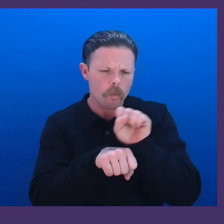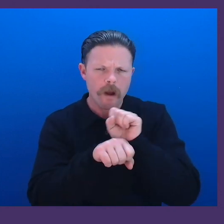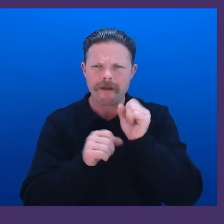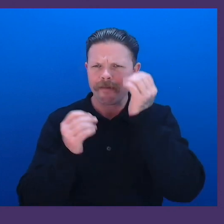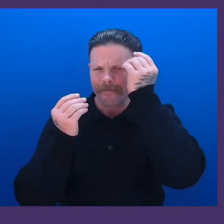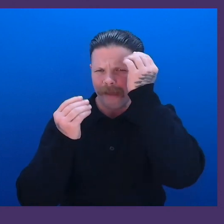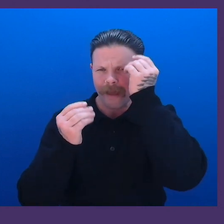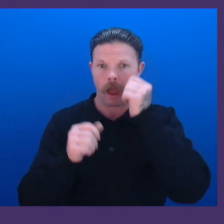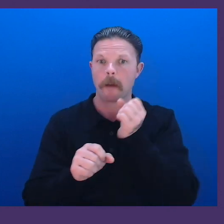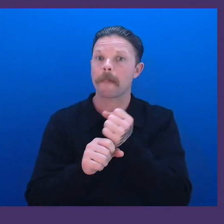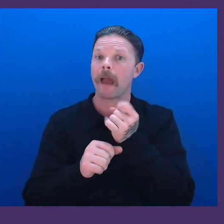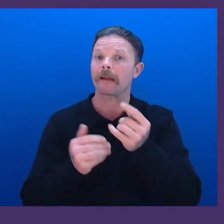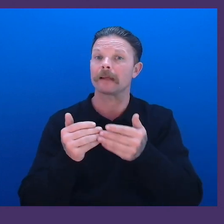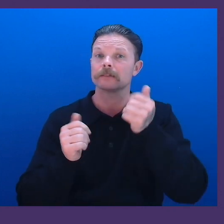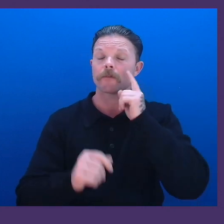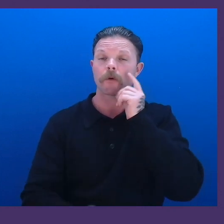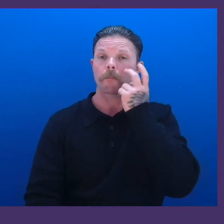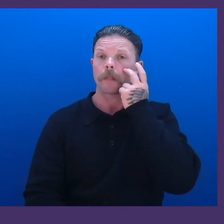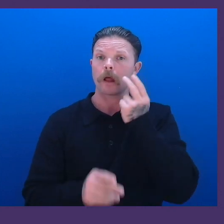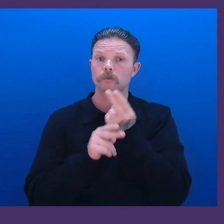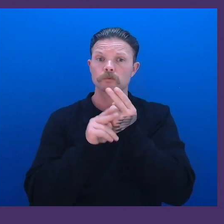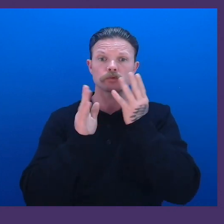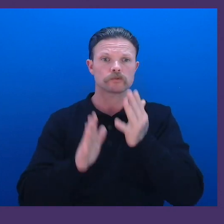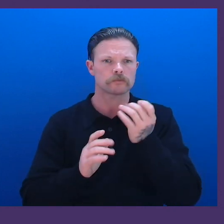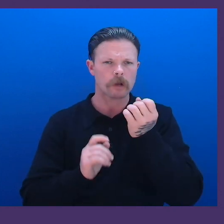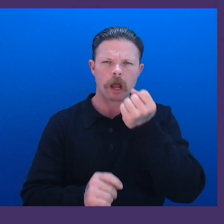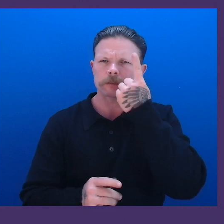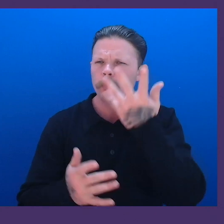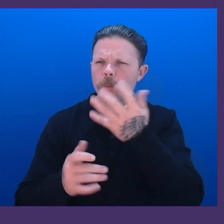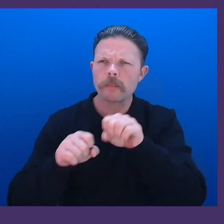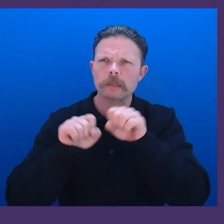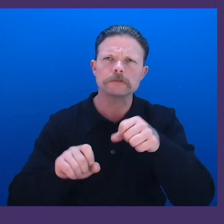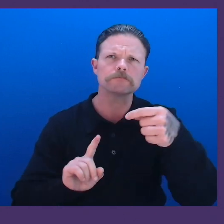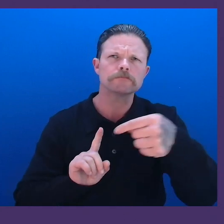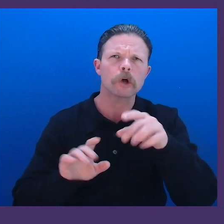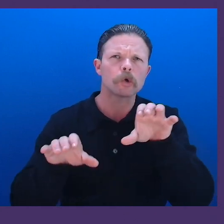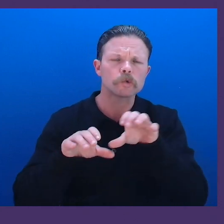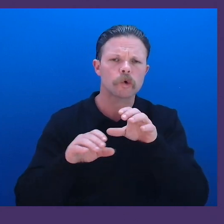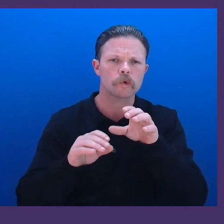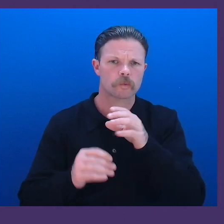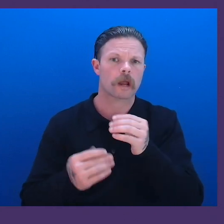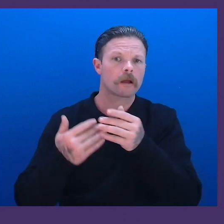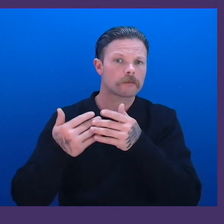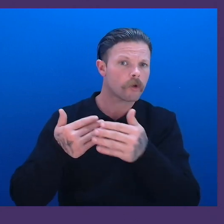to understand what the system is doing and follow along. Think about things which will enable your screen readers